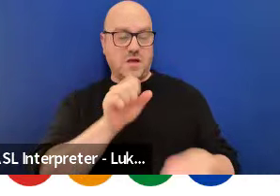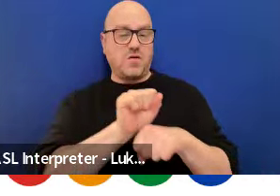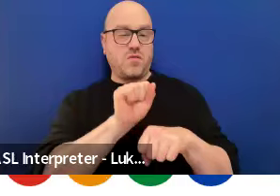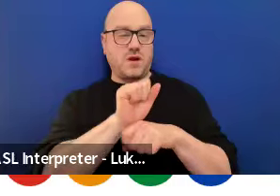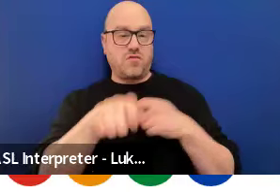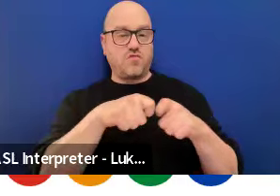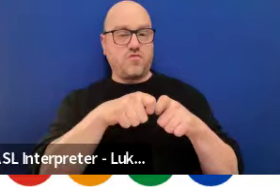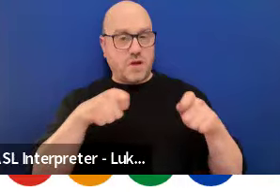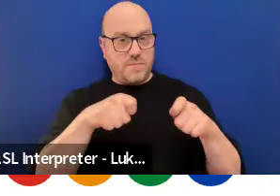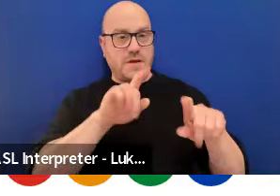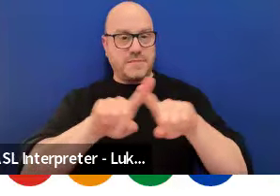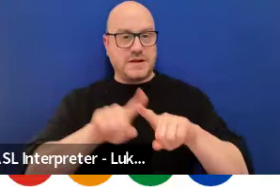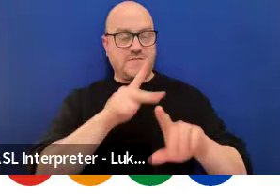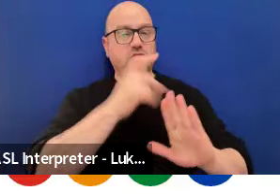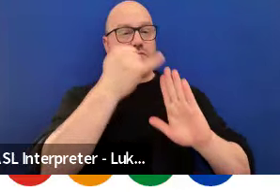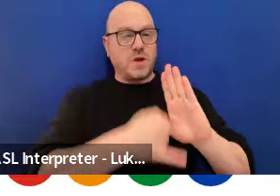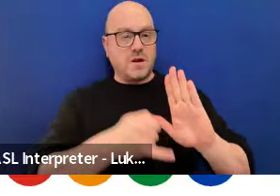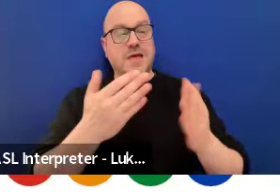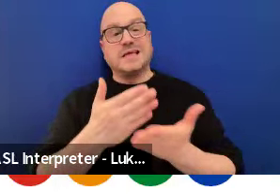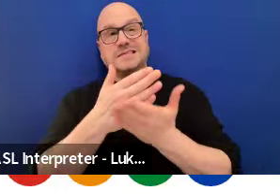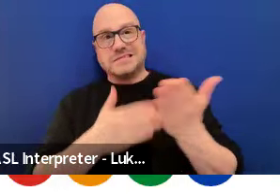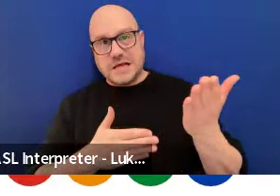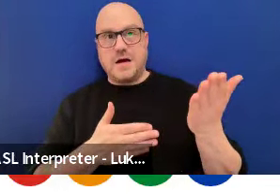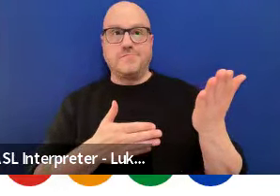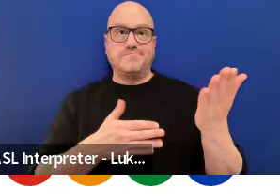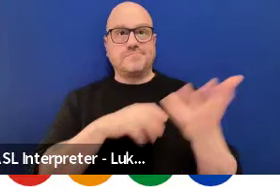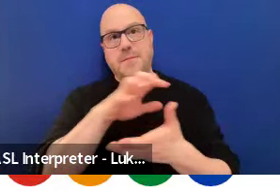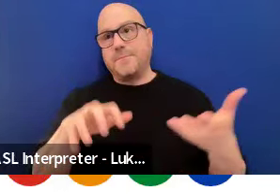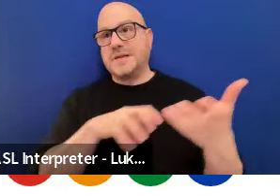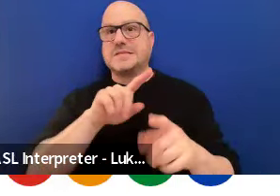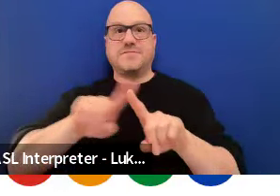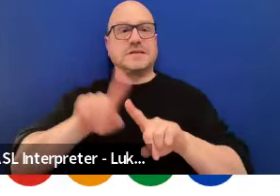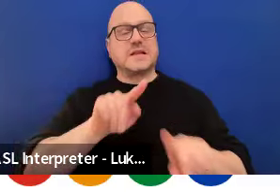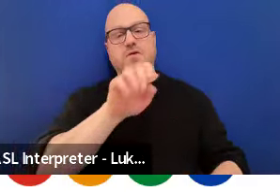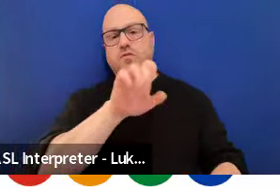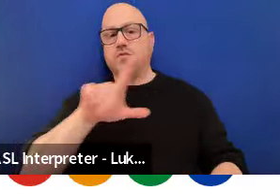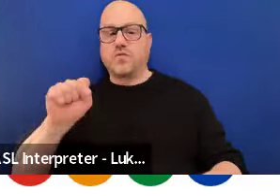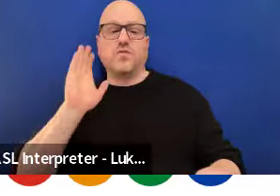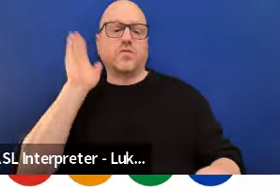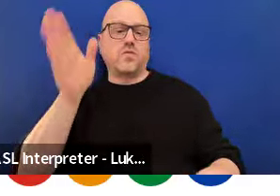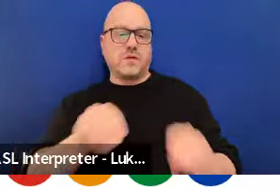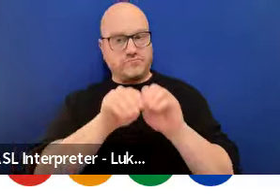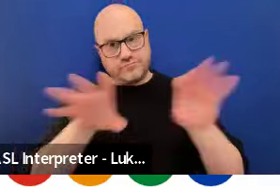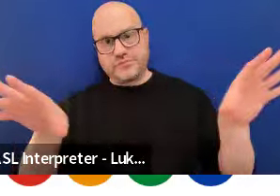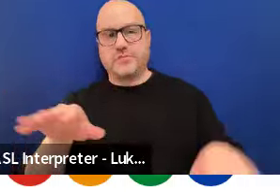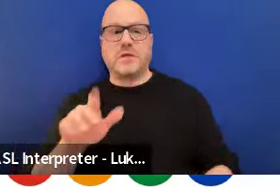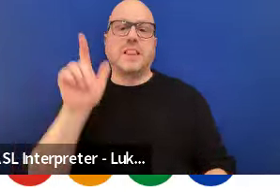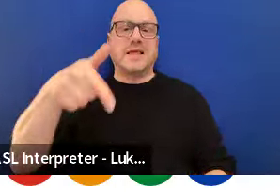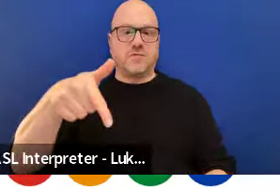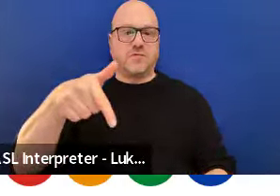OUR TECHNOLOGY TEAM REALIZED LAST SPRING. WE'LL WORK TO FINALIZE THOSE AND ADVANCE SOME COMBINATION OF TOOLS